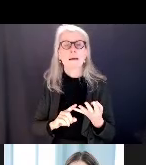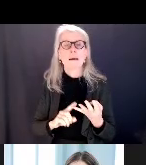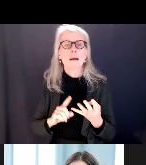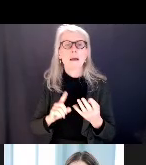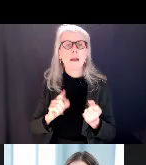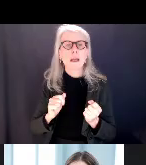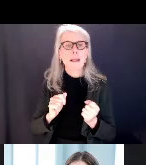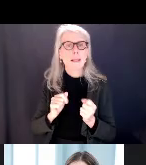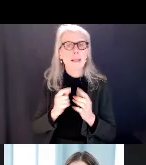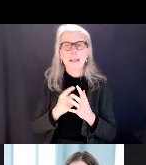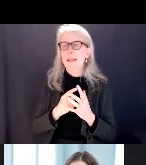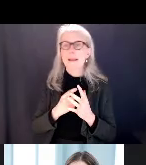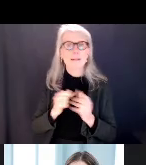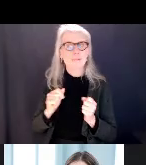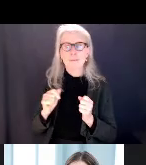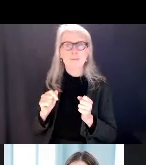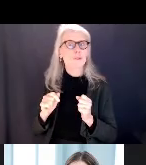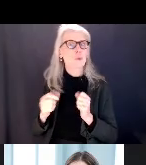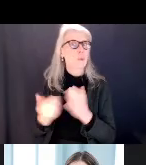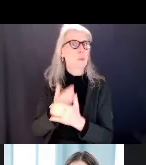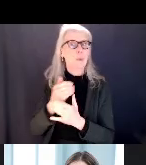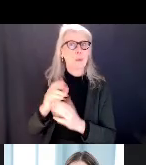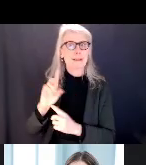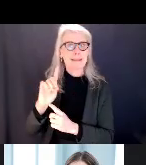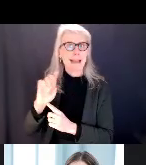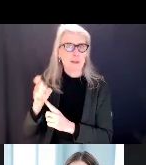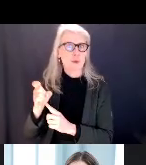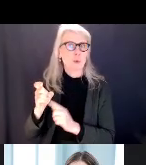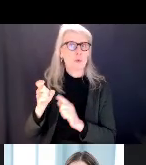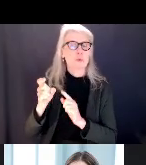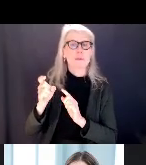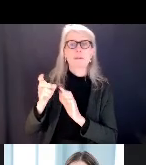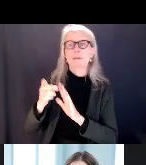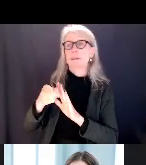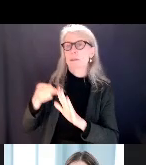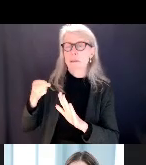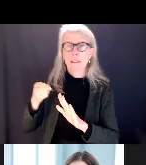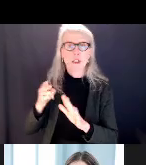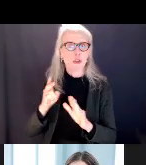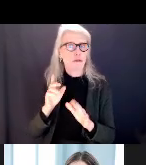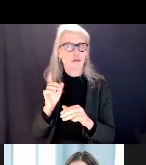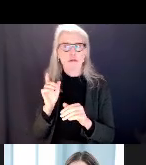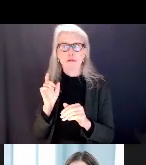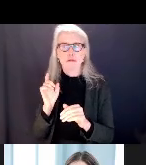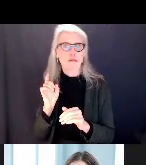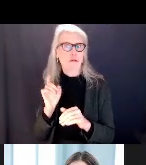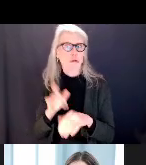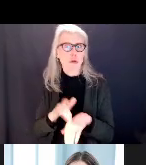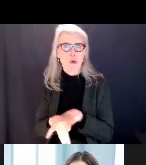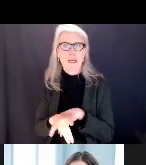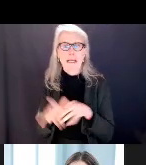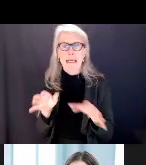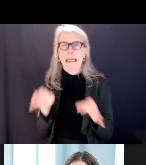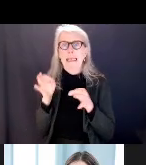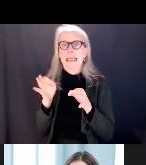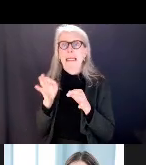often with this clientele, the big push is to have them treated as early as possible. Uh it increases